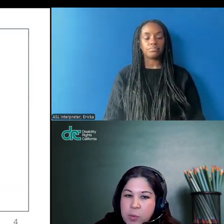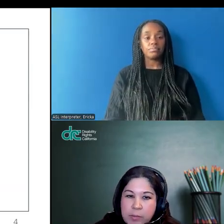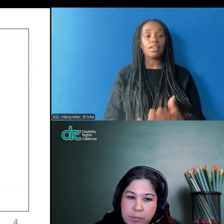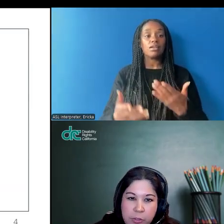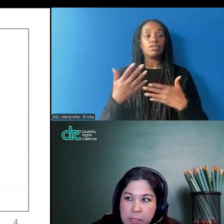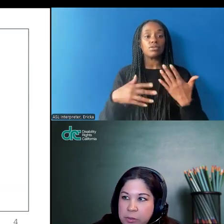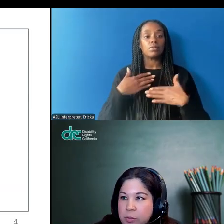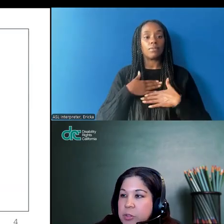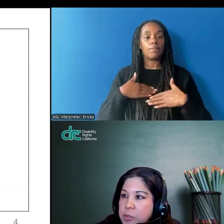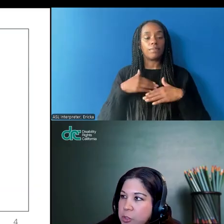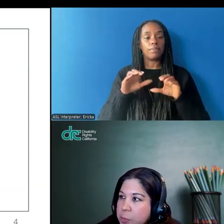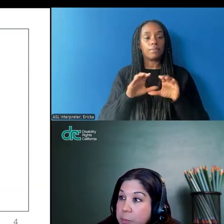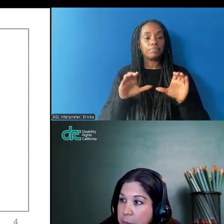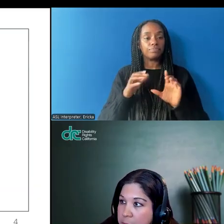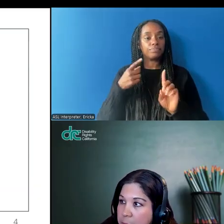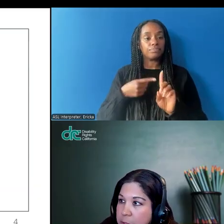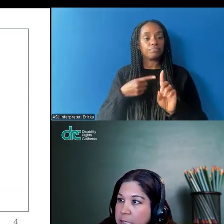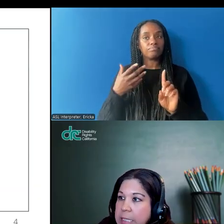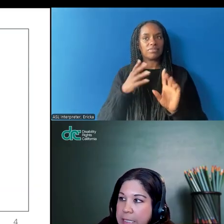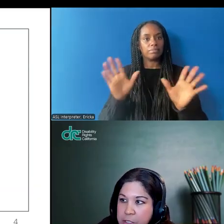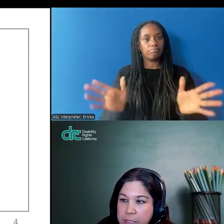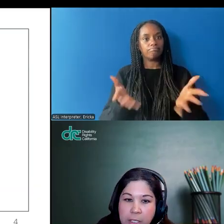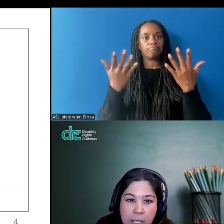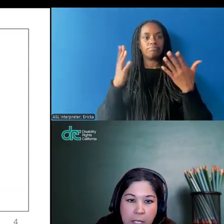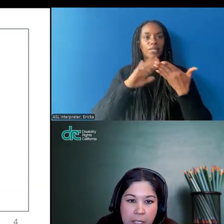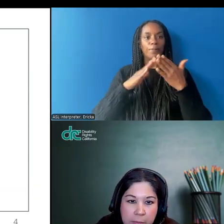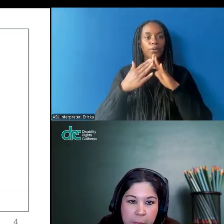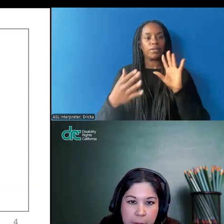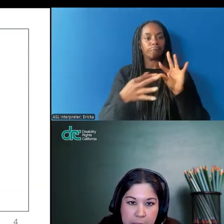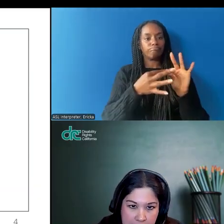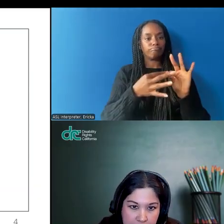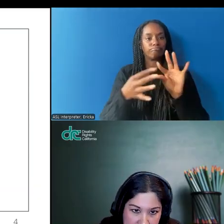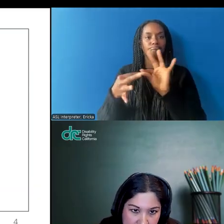What they're trying to do is to promote community connection and participation,